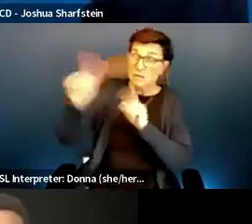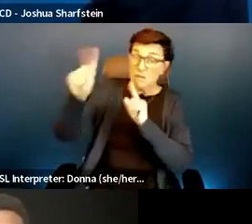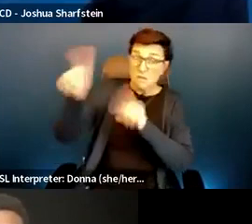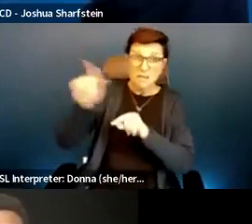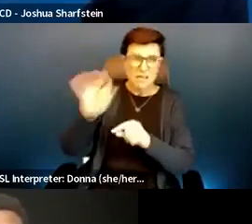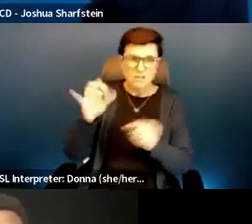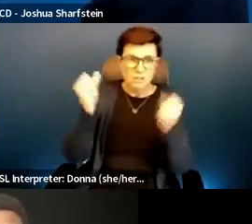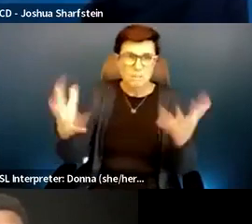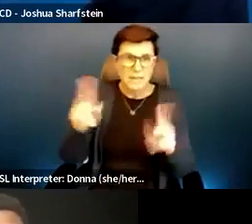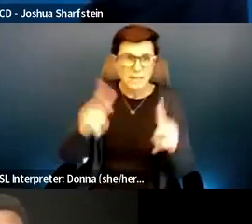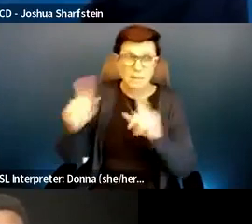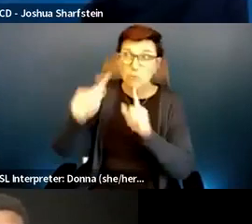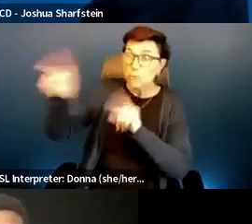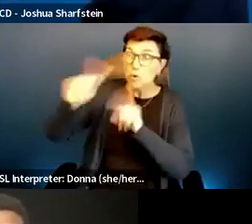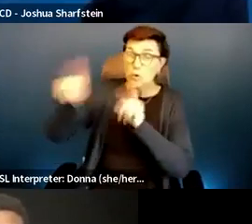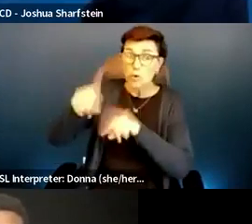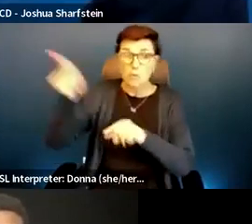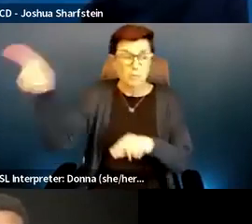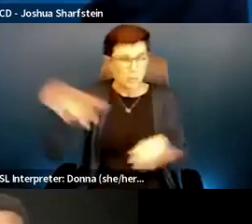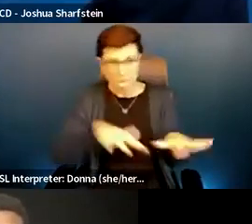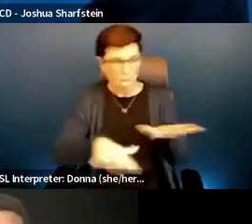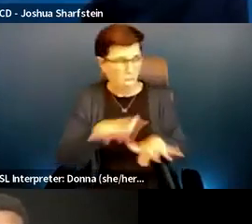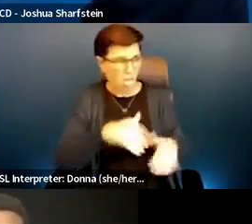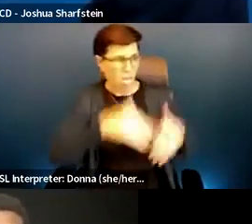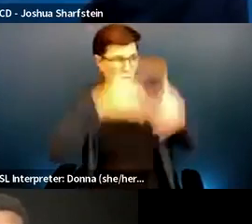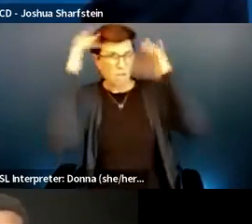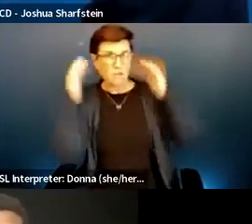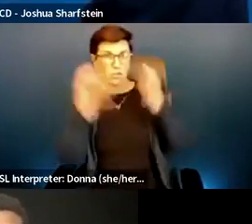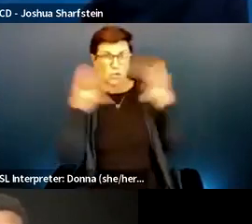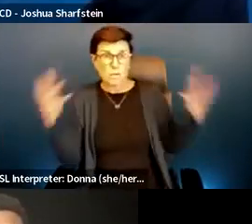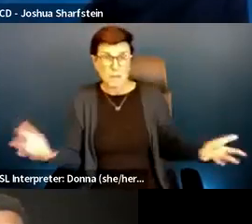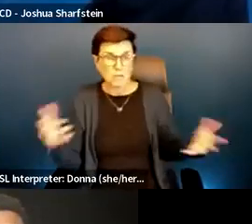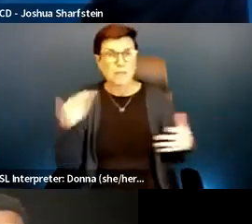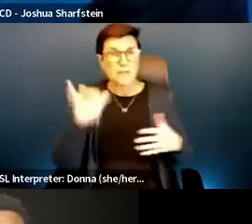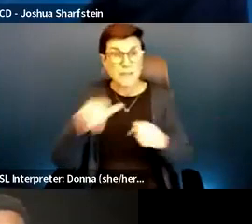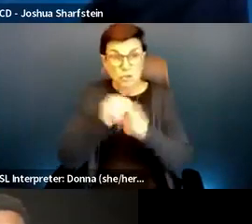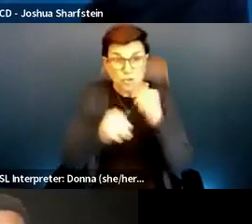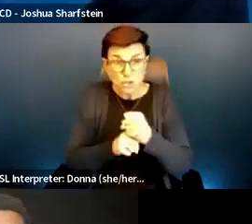I think what you're looking for is not the structure, the process. You're looking for an outcome,